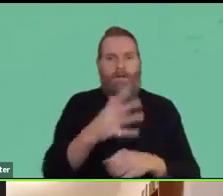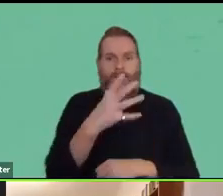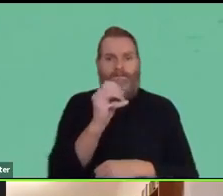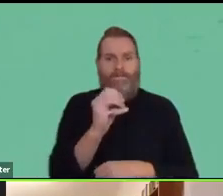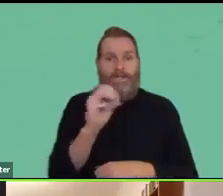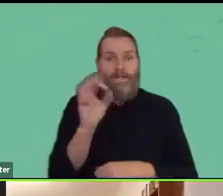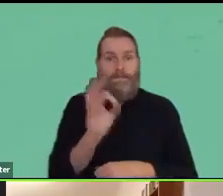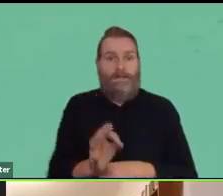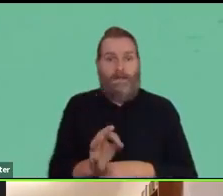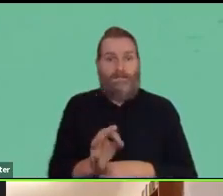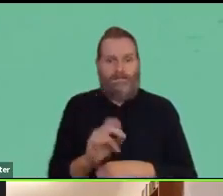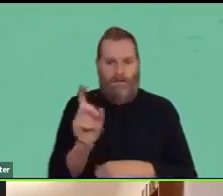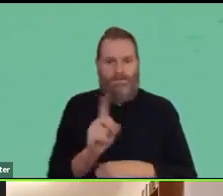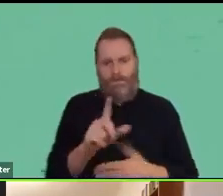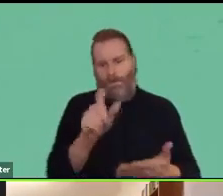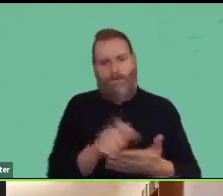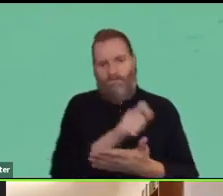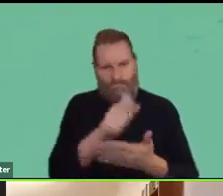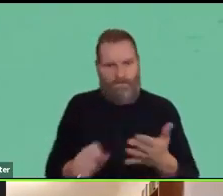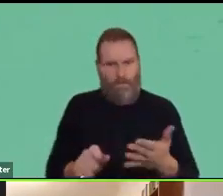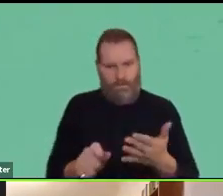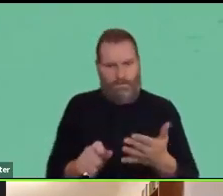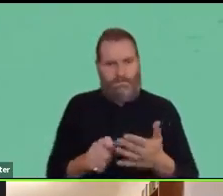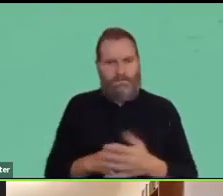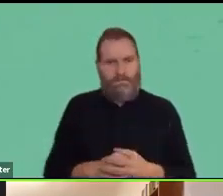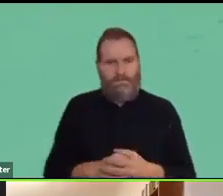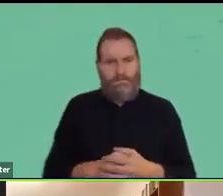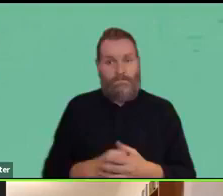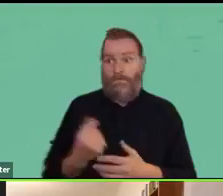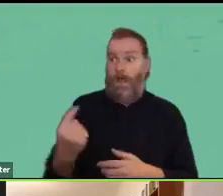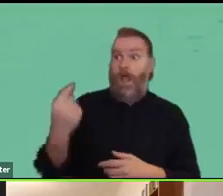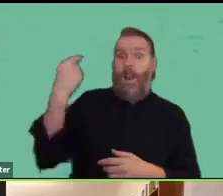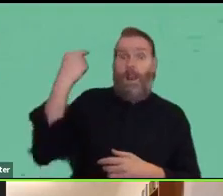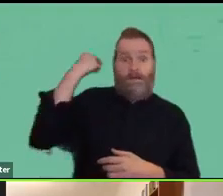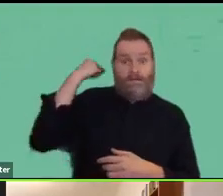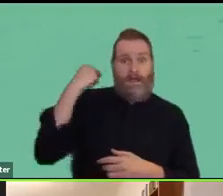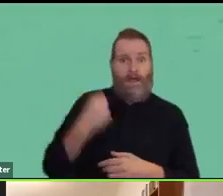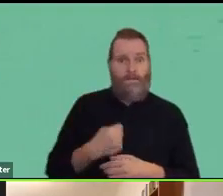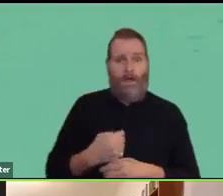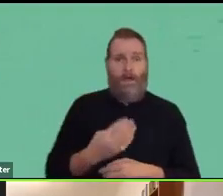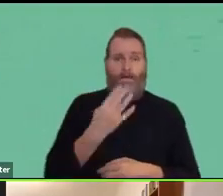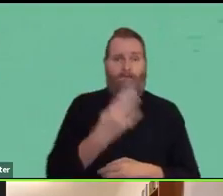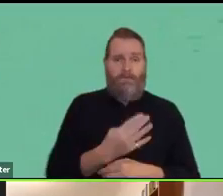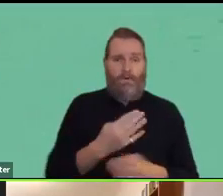you could say with certainty from the last time we did it is nobody is interested in just doing